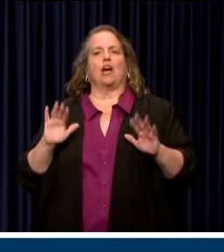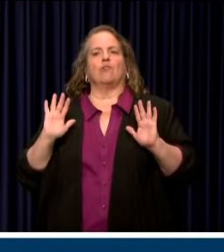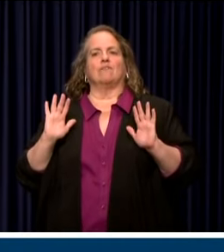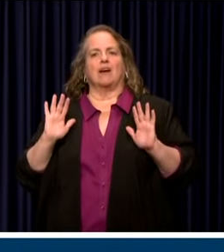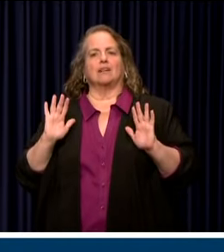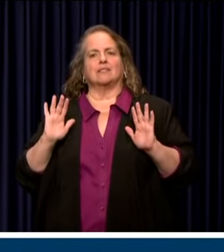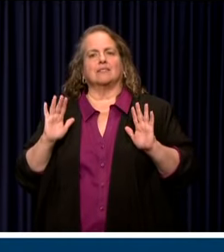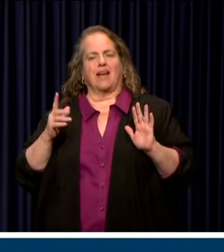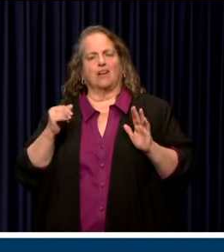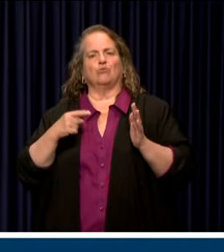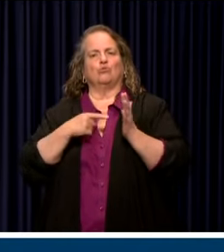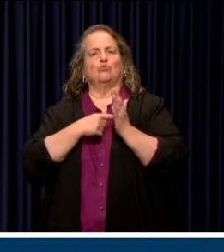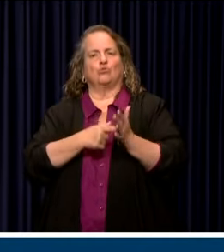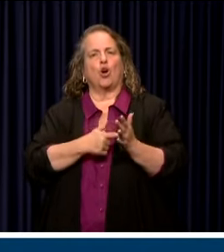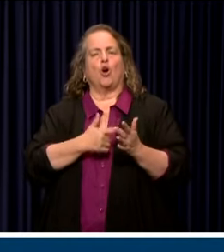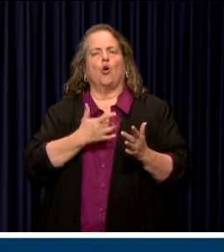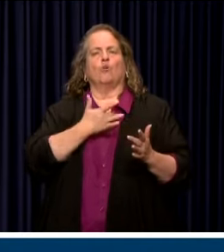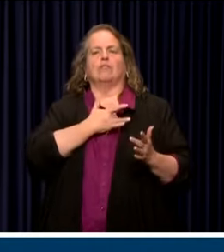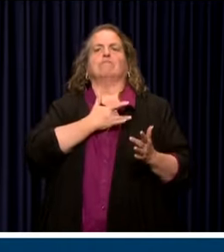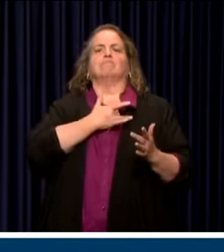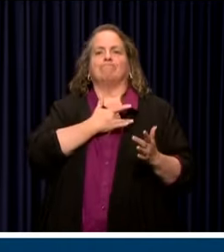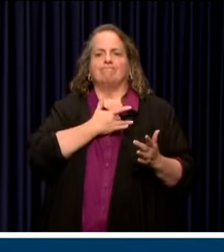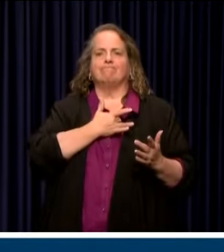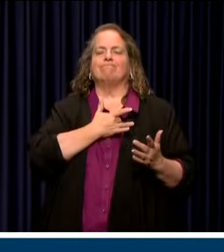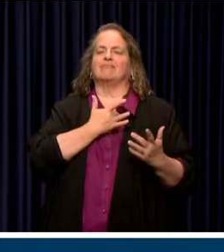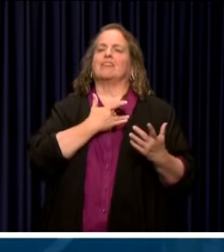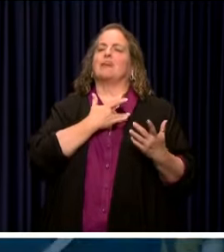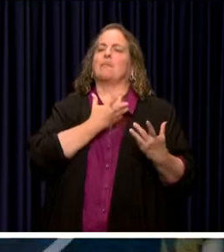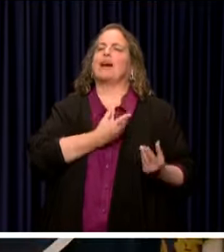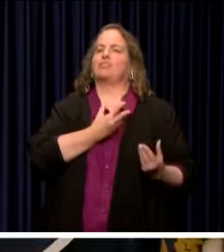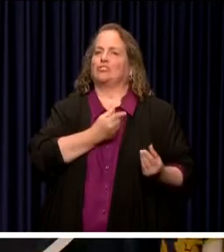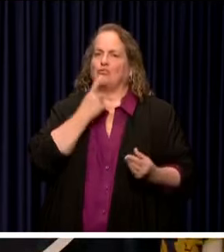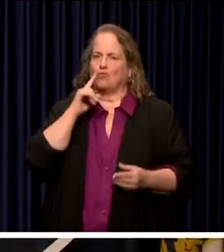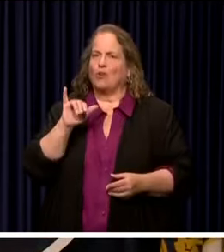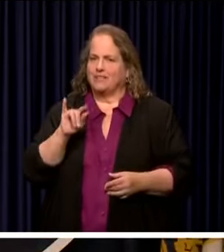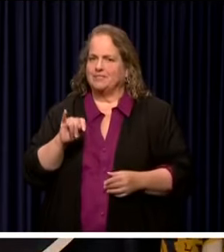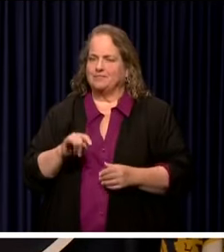BECAUSE SOME LABS TAKE TEN DAYS,